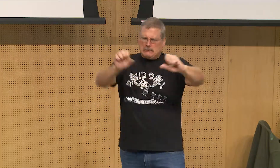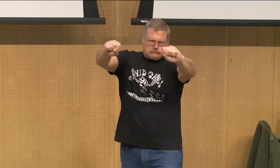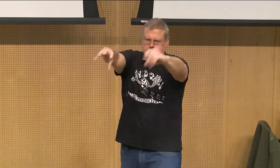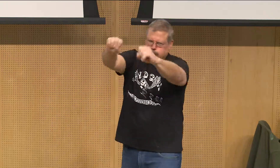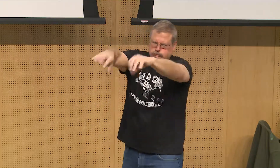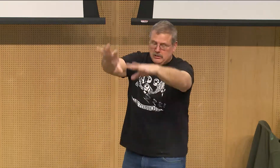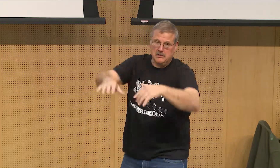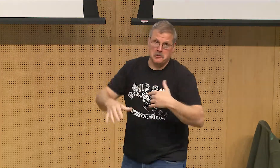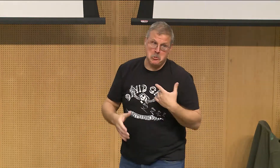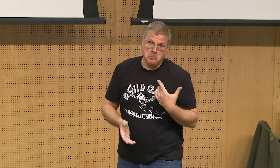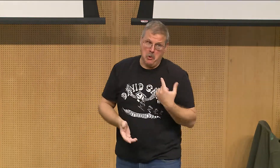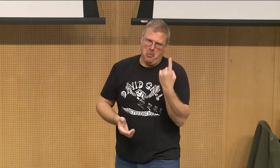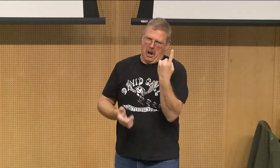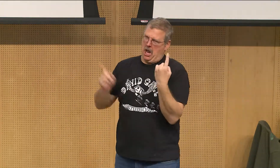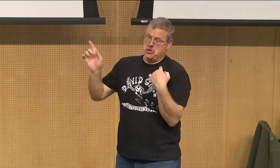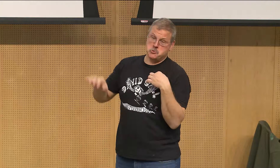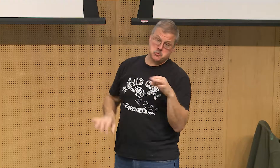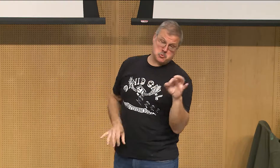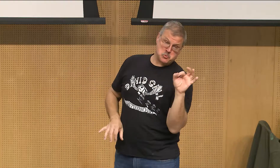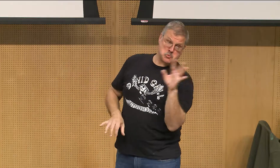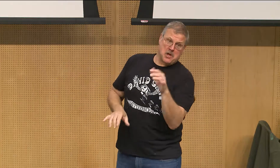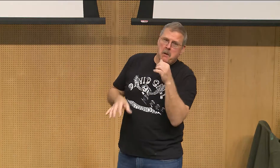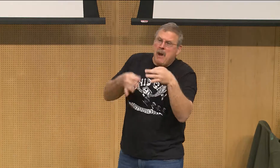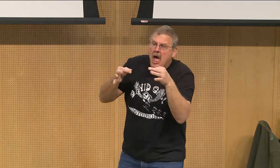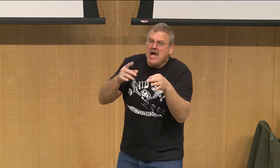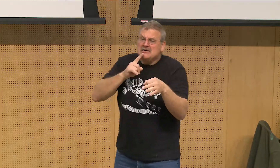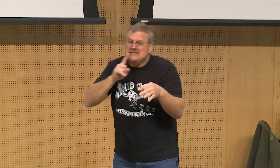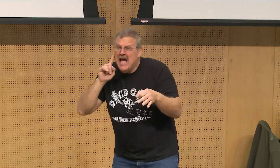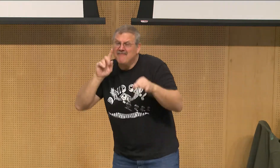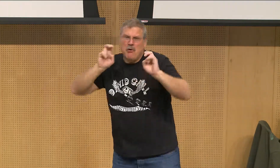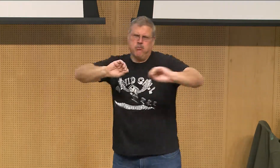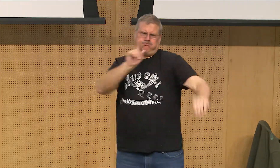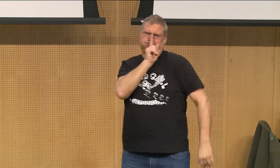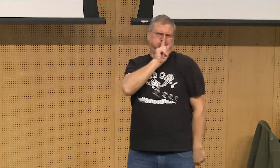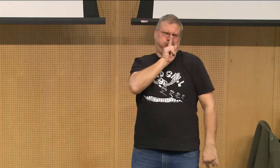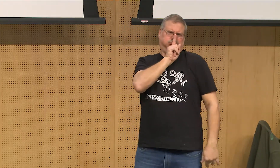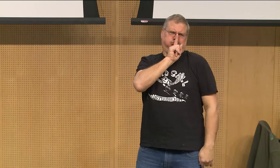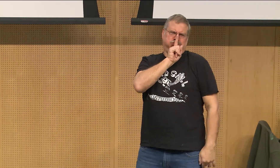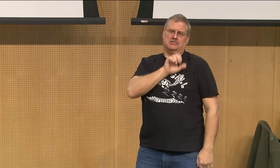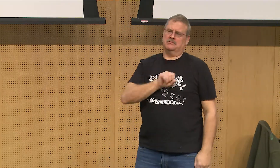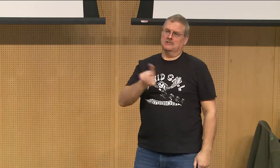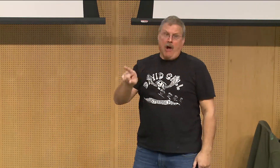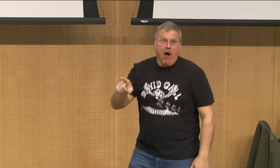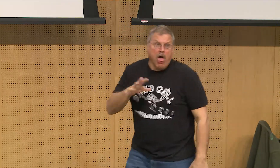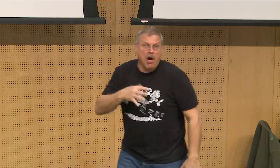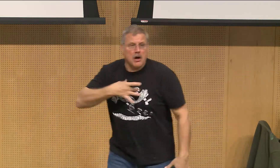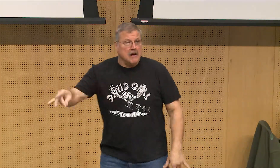Over 1,000 submissions were made, and I just sent this one, and I didn't explain anything about deafness.